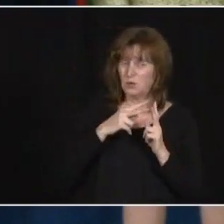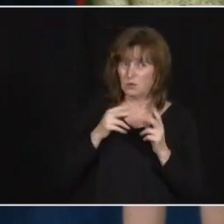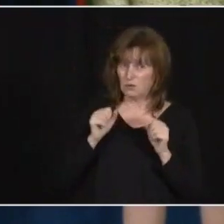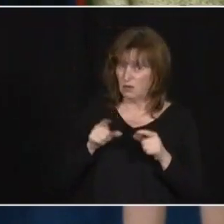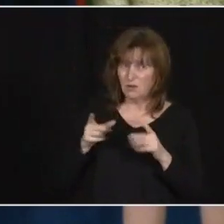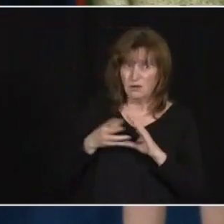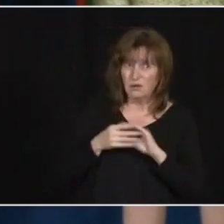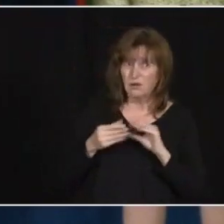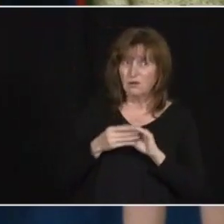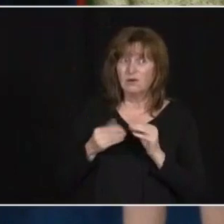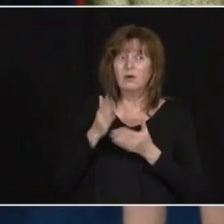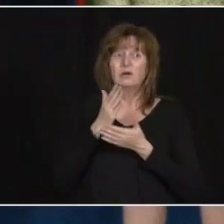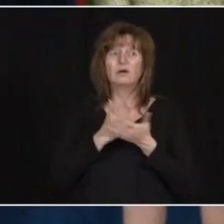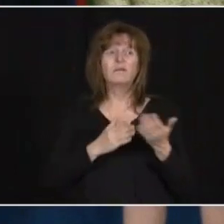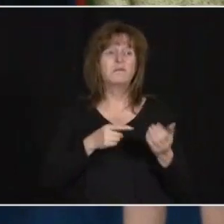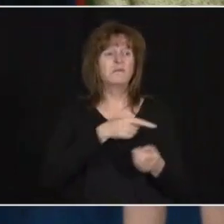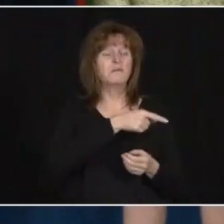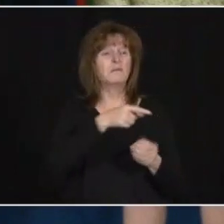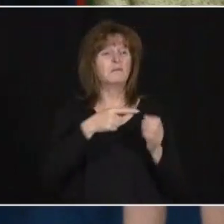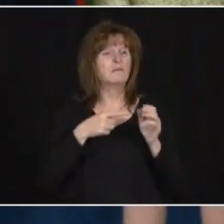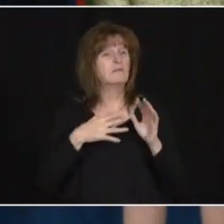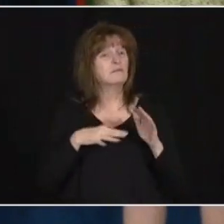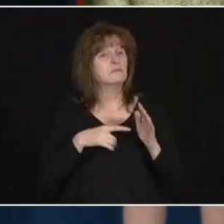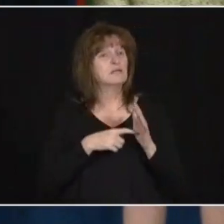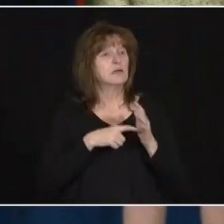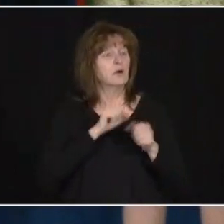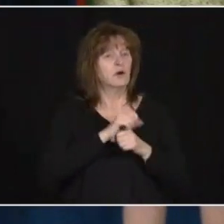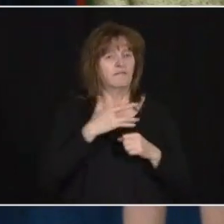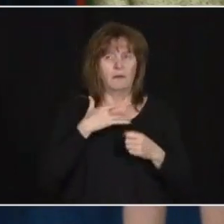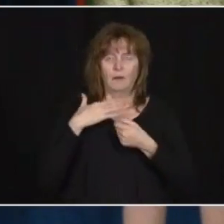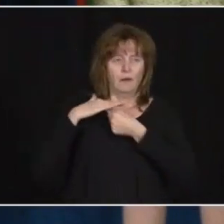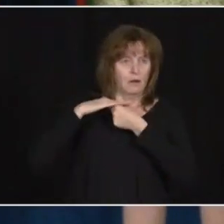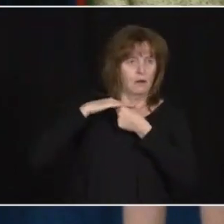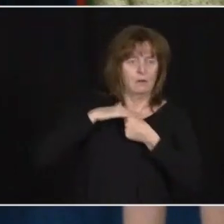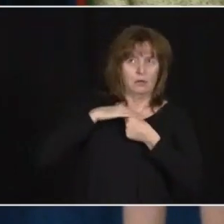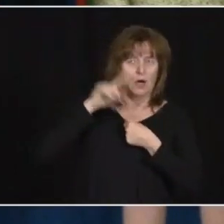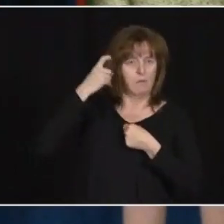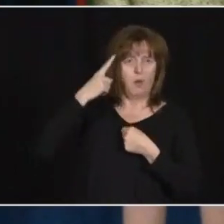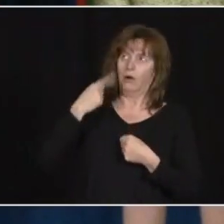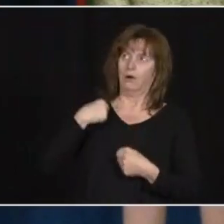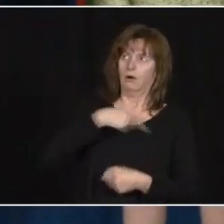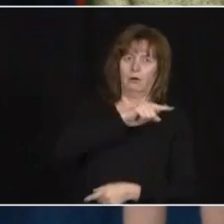essential workers are facing by their employers to get back to work and what they